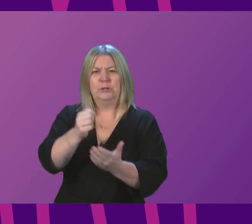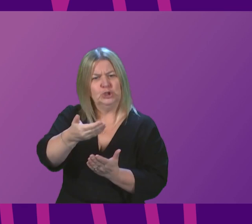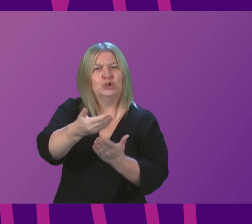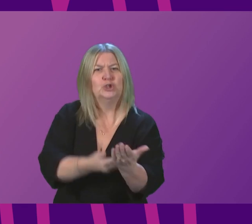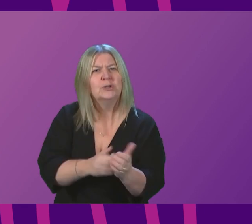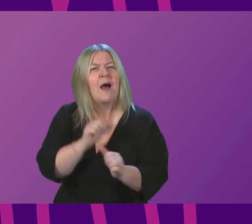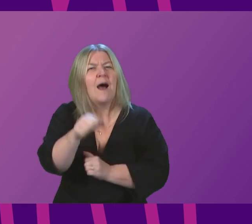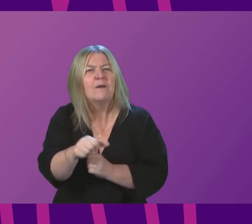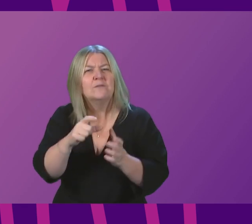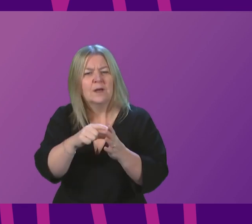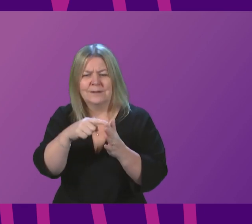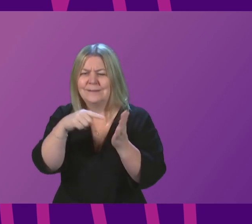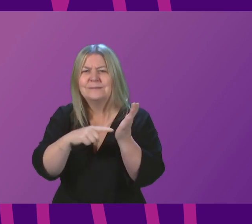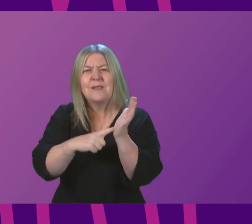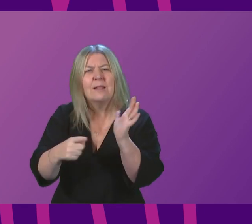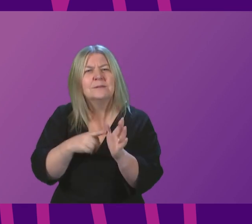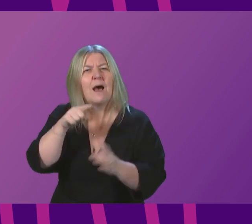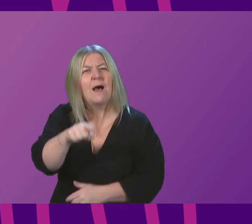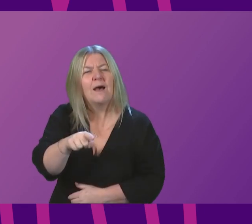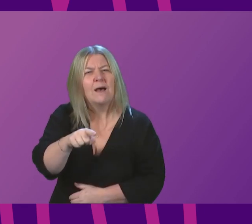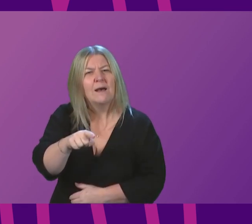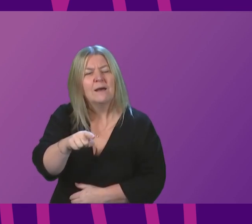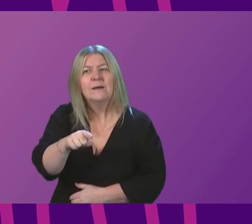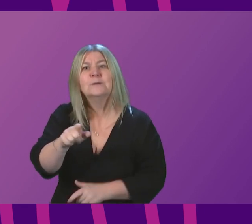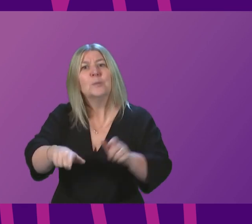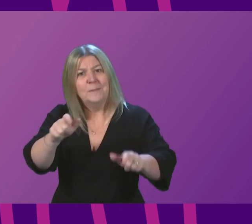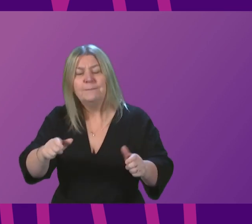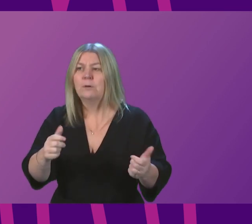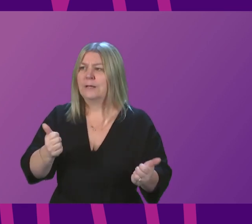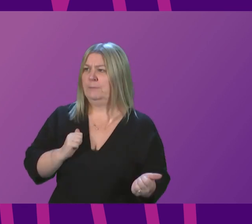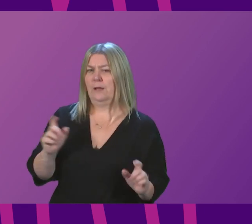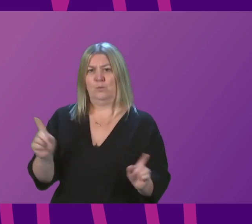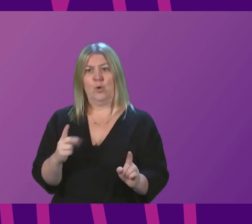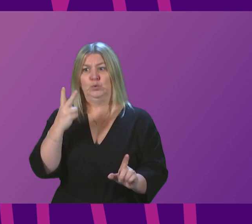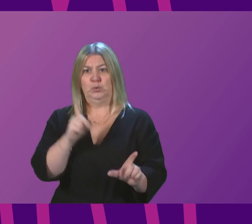What patients expect, and what it is reasonable to expect after almost two years of the pandemic,